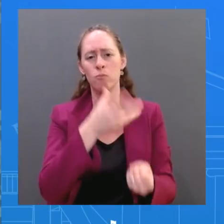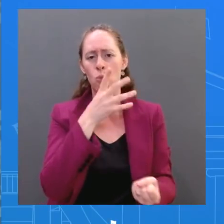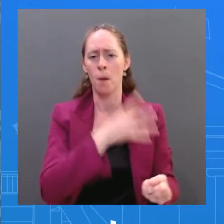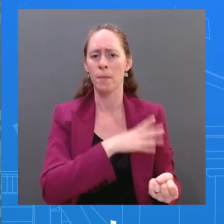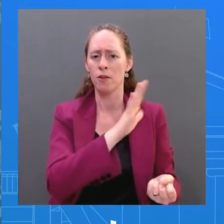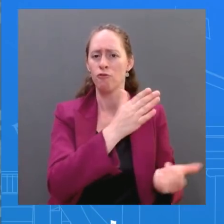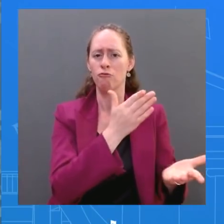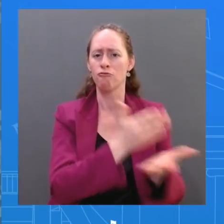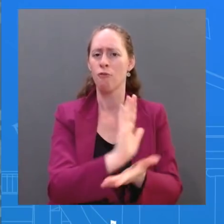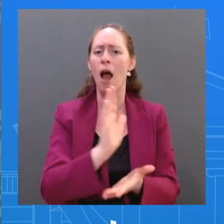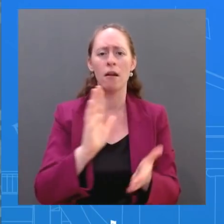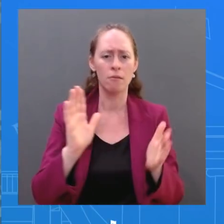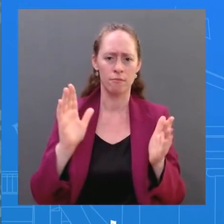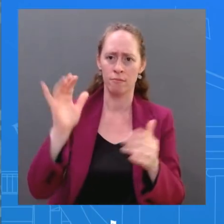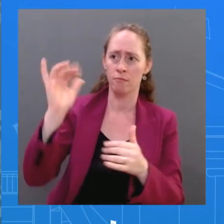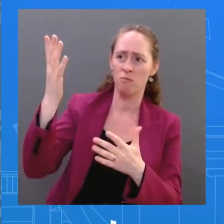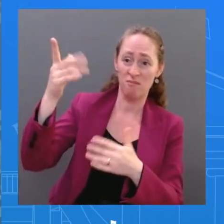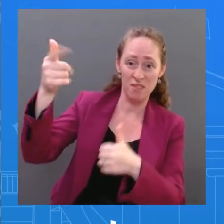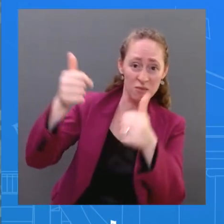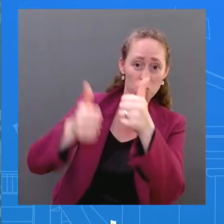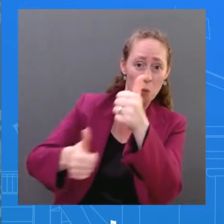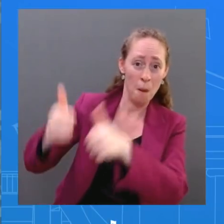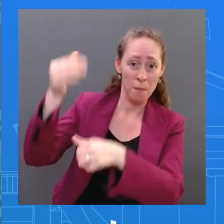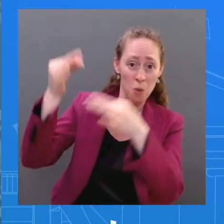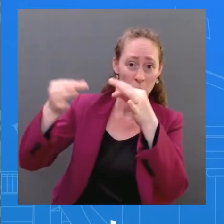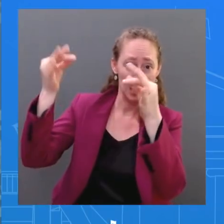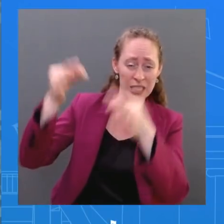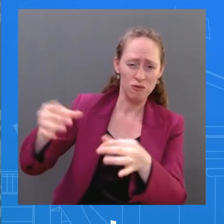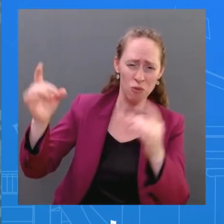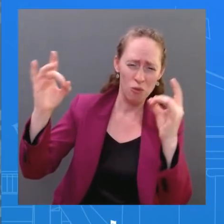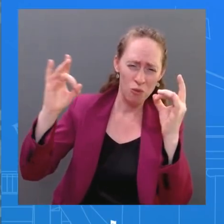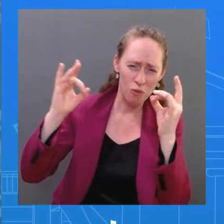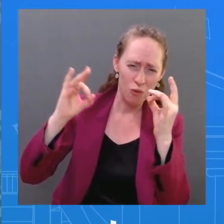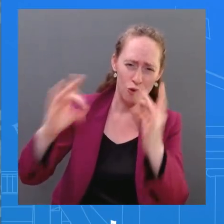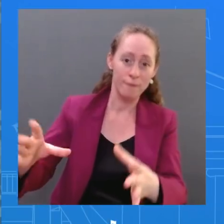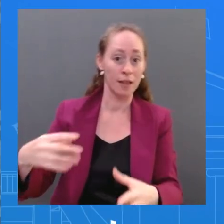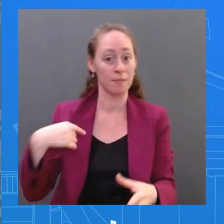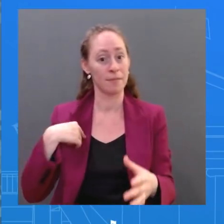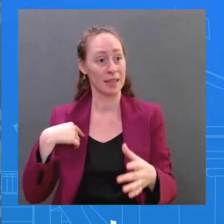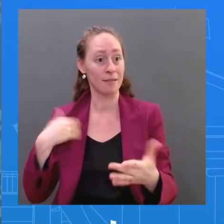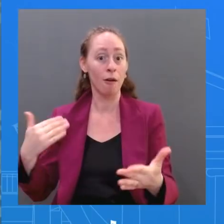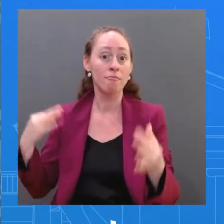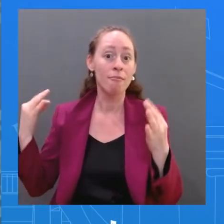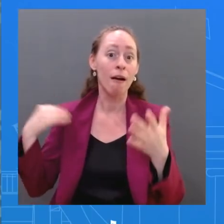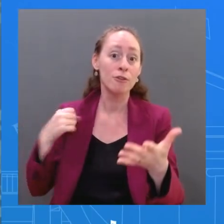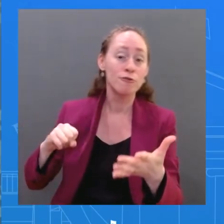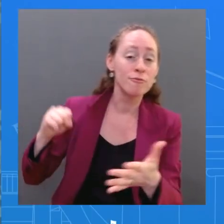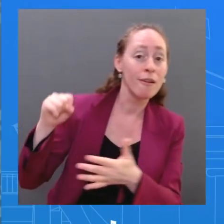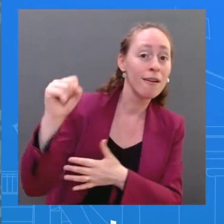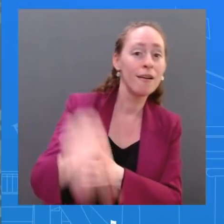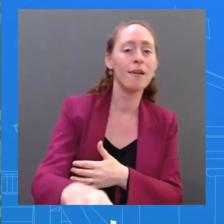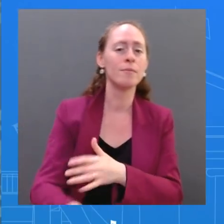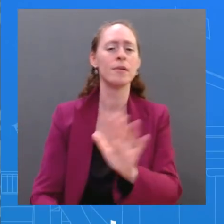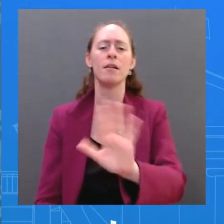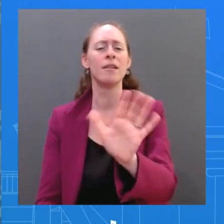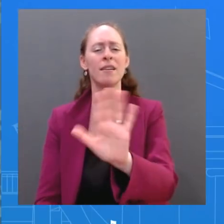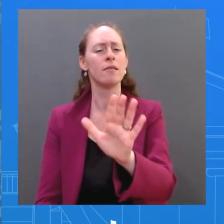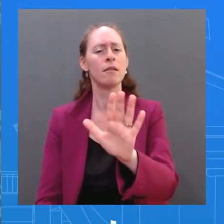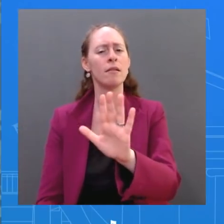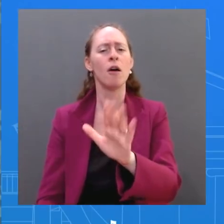I'm not going to get ahead of this President. I could assure you, you will hear more from him. I'm just not going to give a timeline from here.